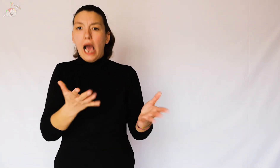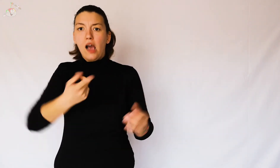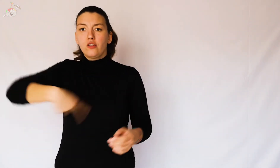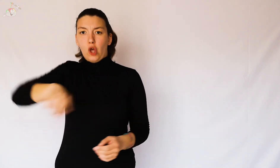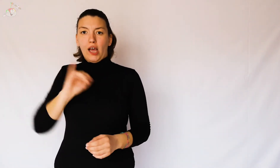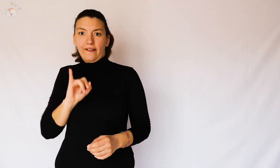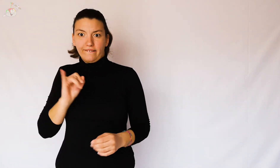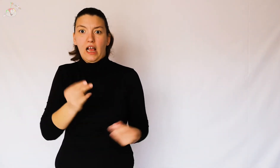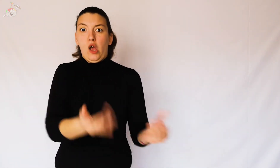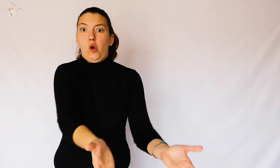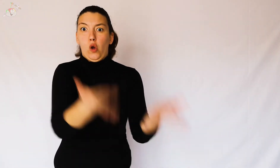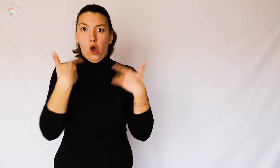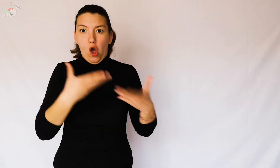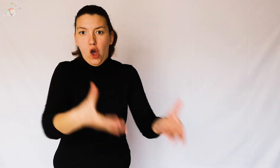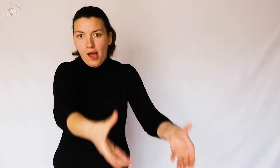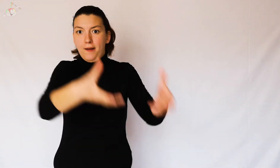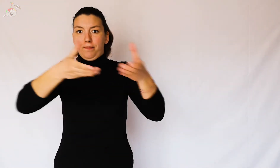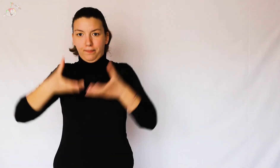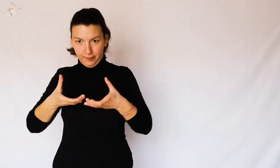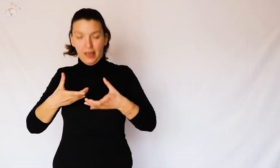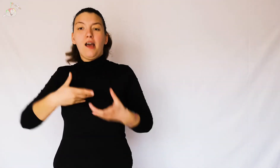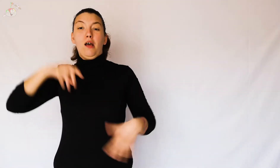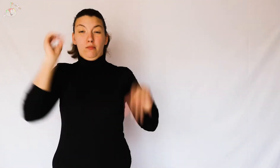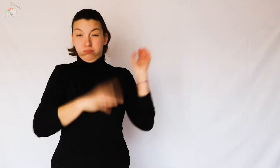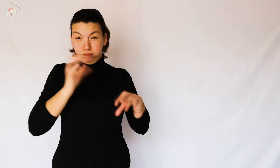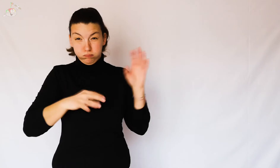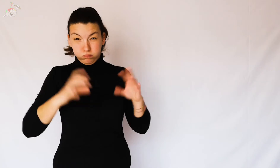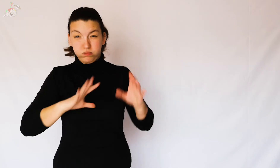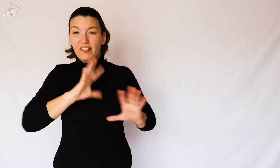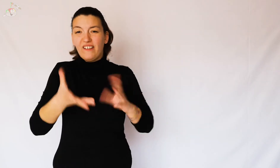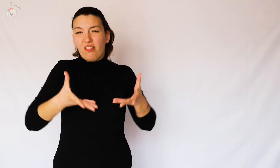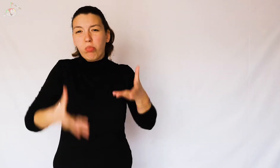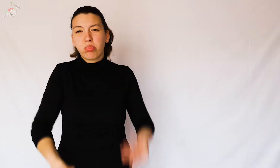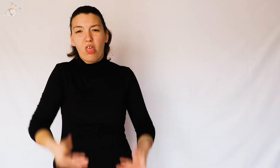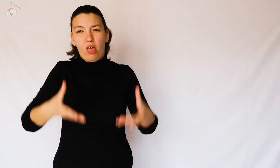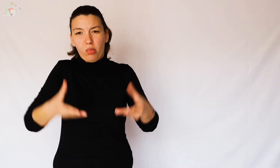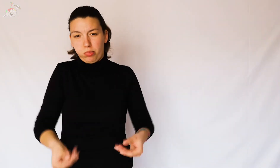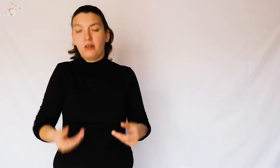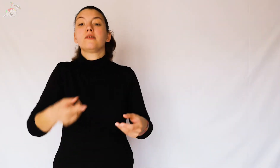then Ivrea buys them. With the shot they become soggy, at the